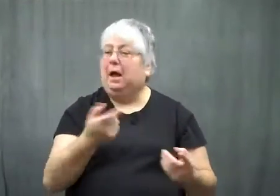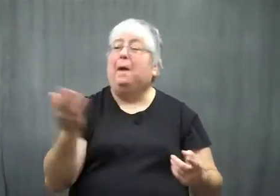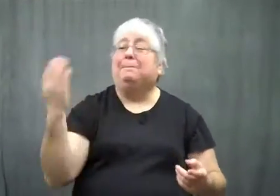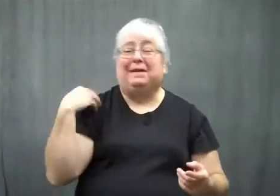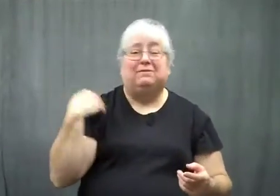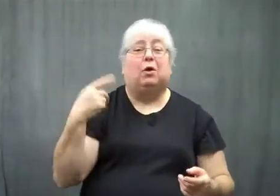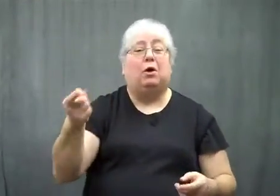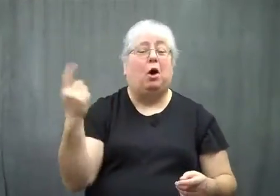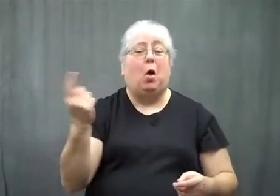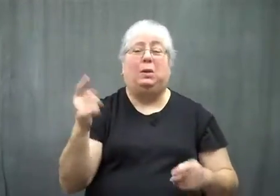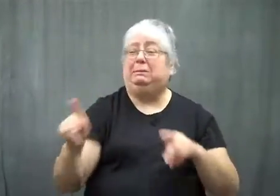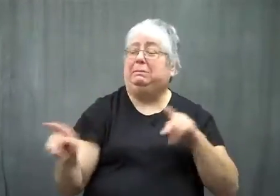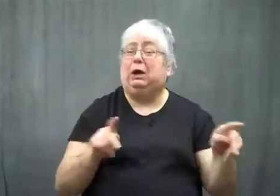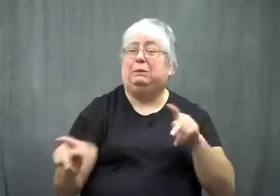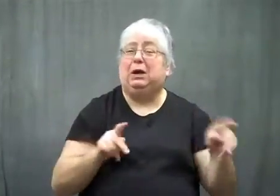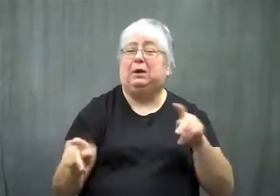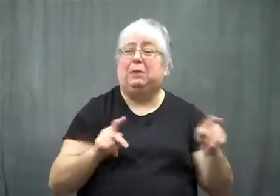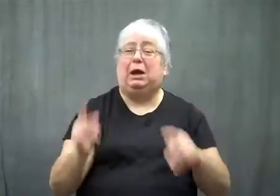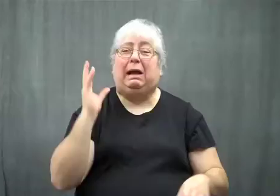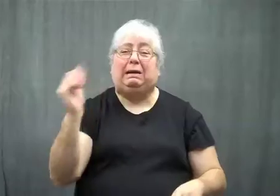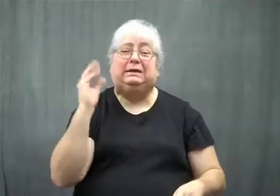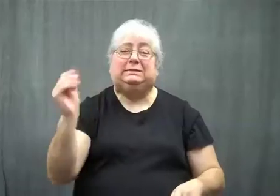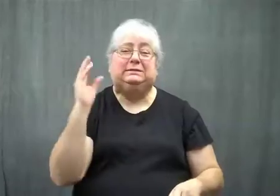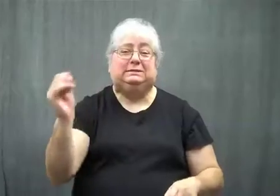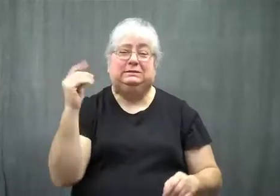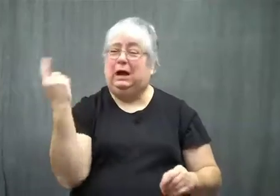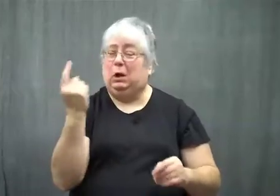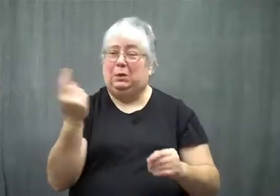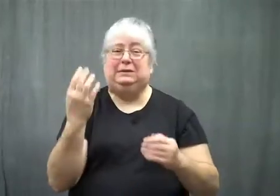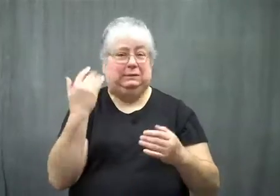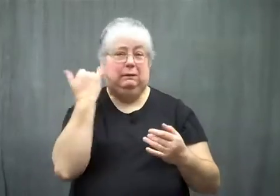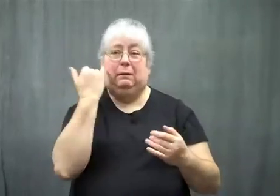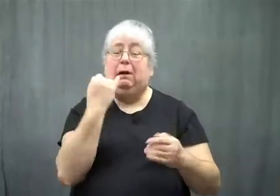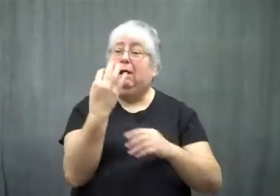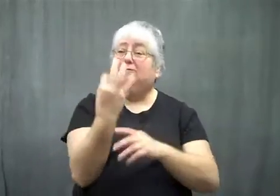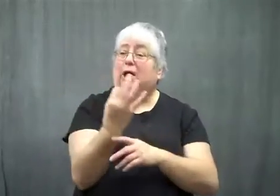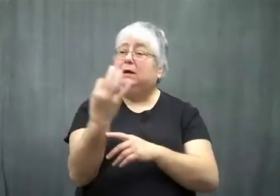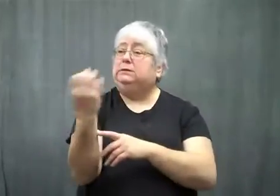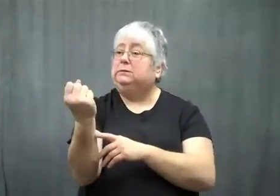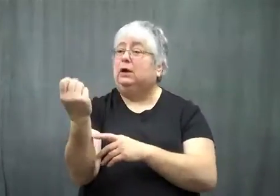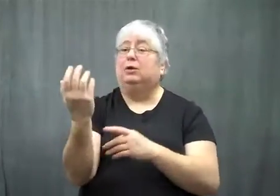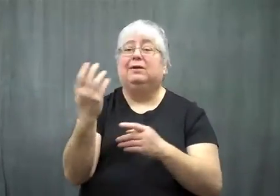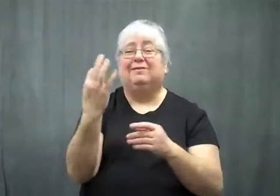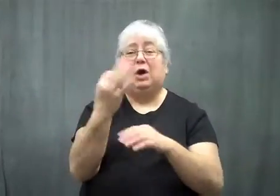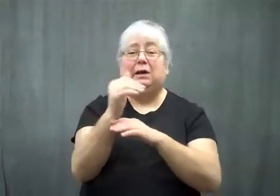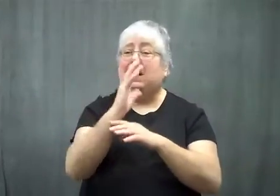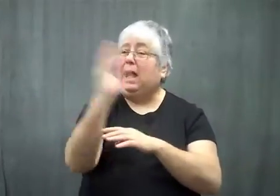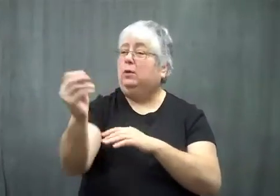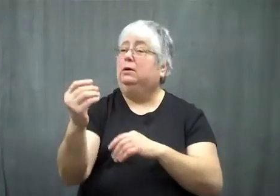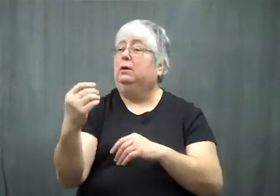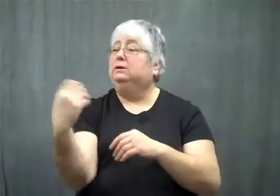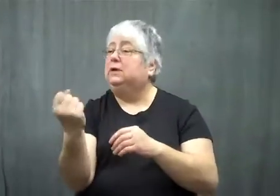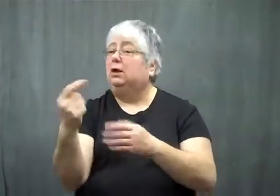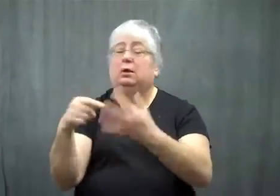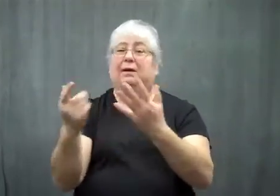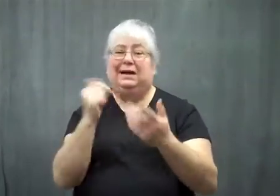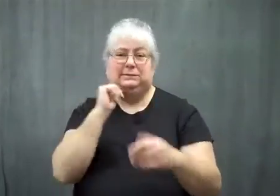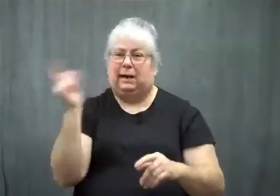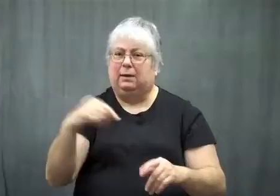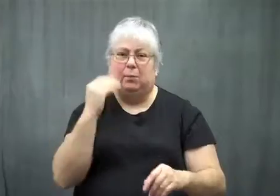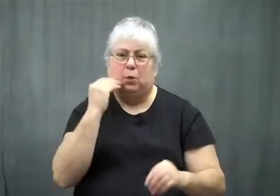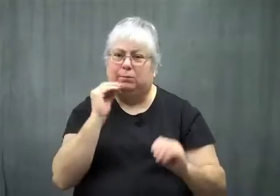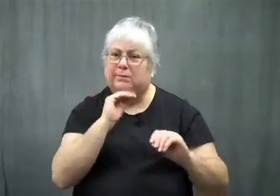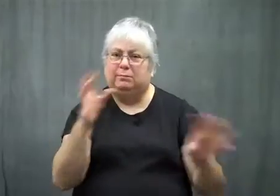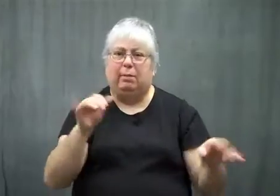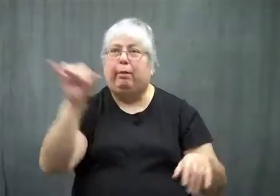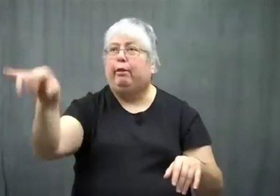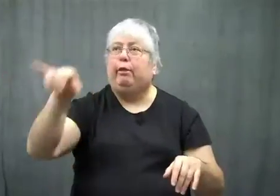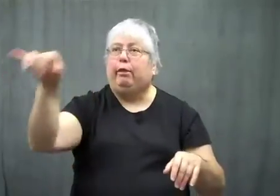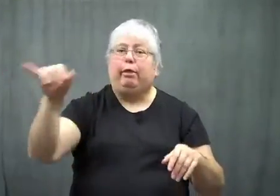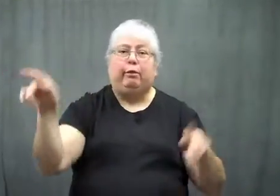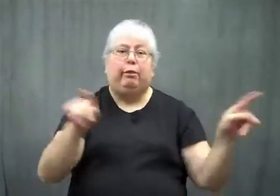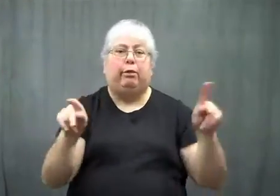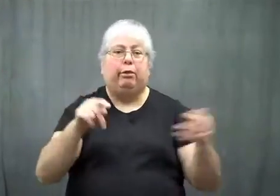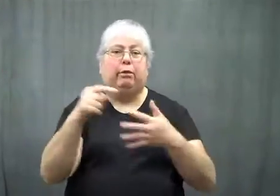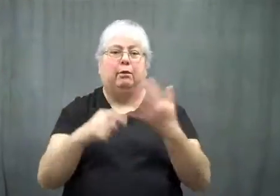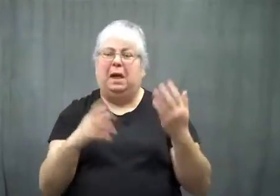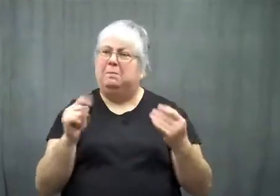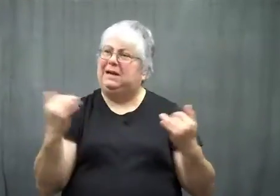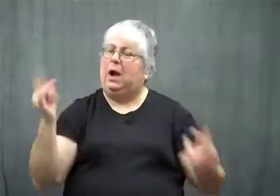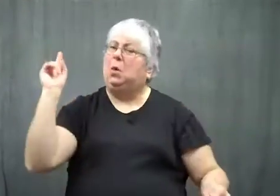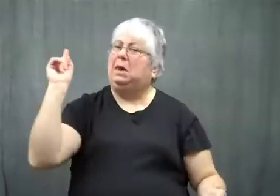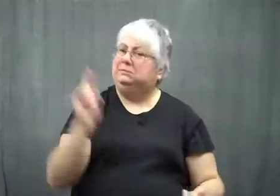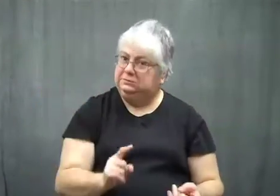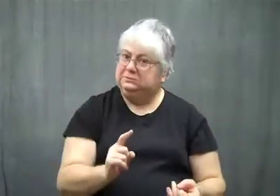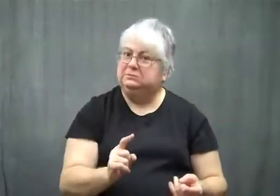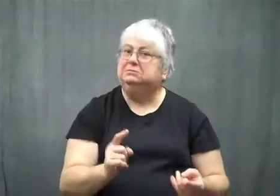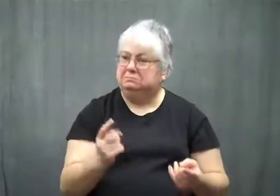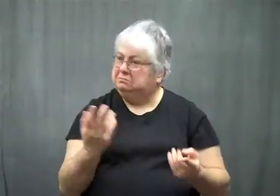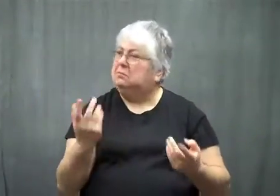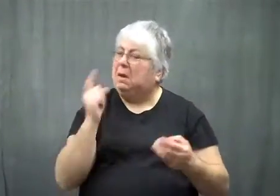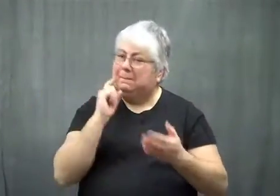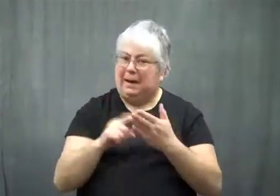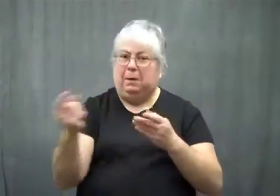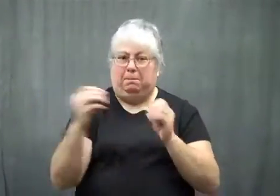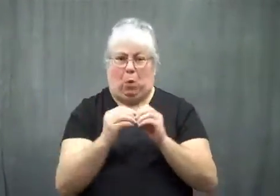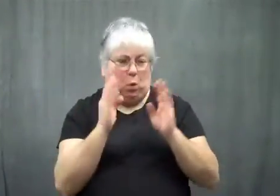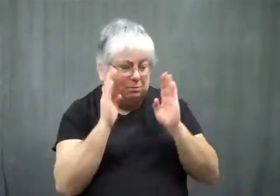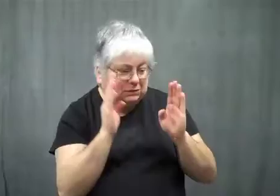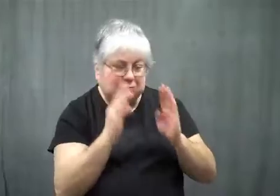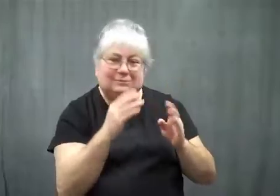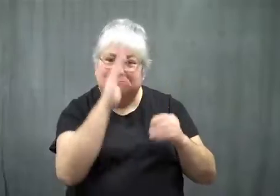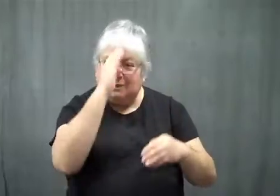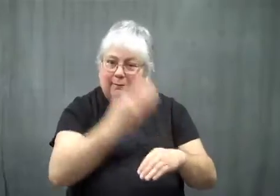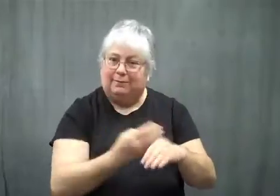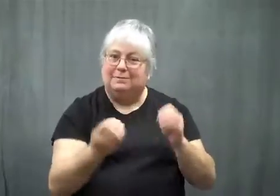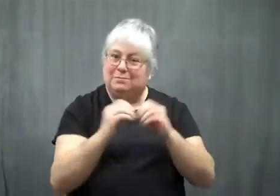She said he used to party, and not come home Friday and Saturday nights.